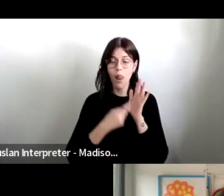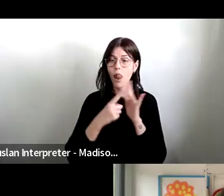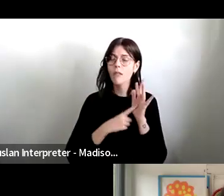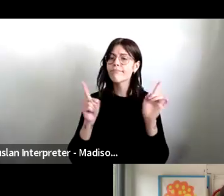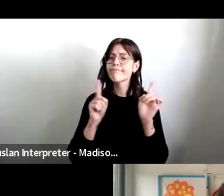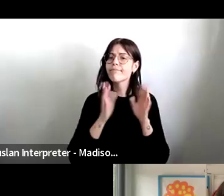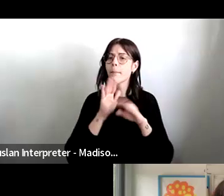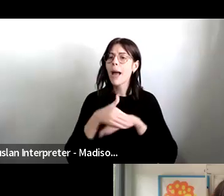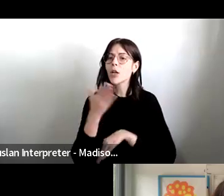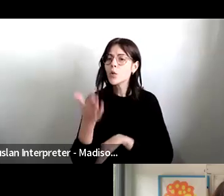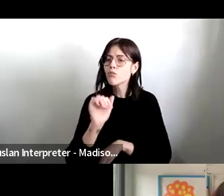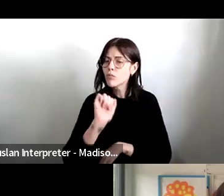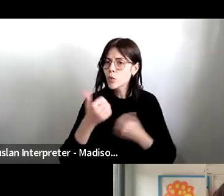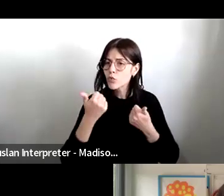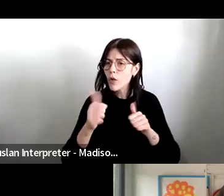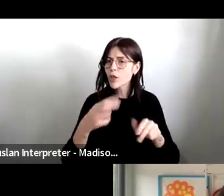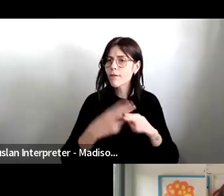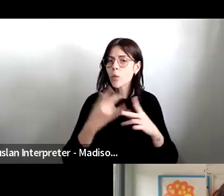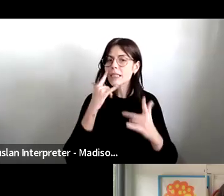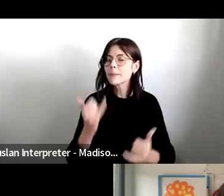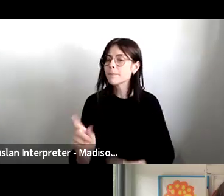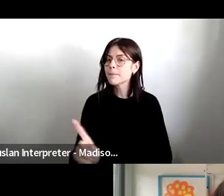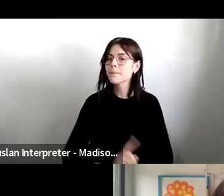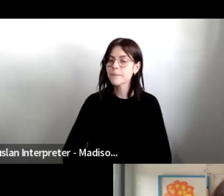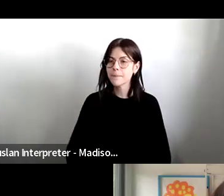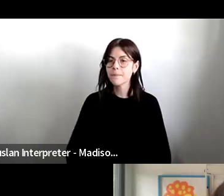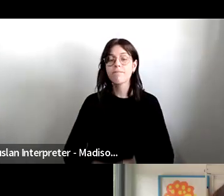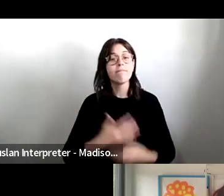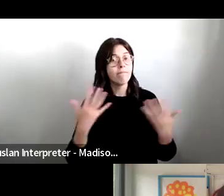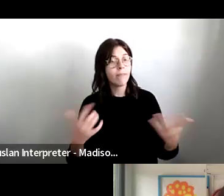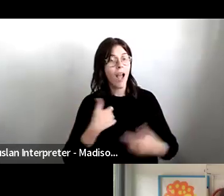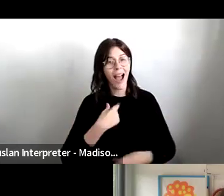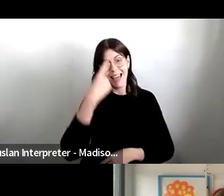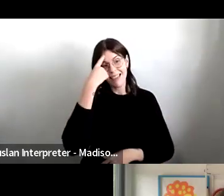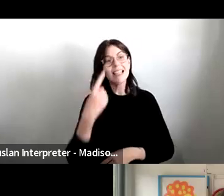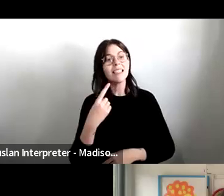your strategies for doing your assessments? >> I think looking at time is a really smart